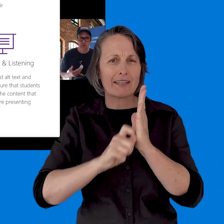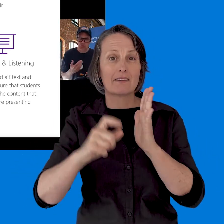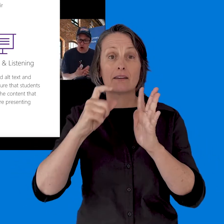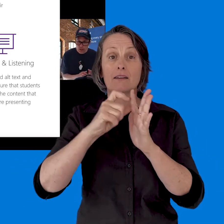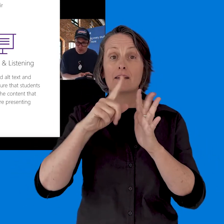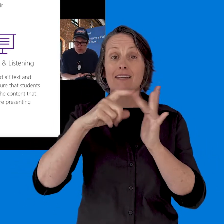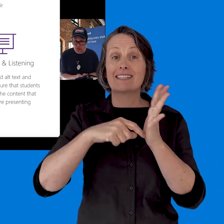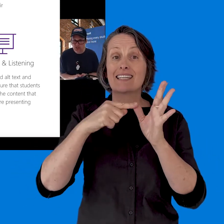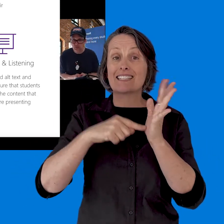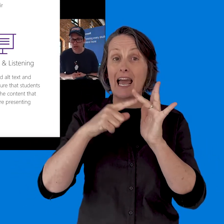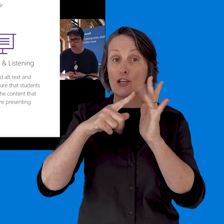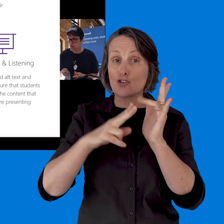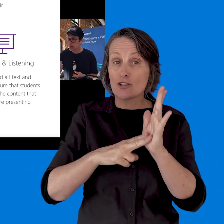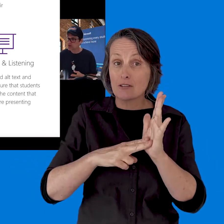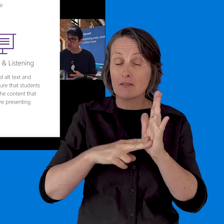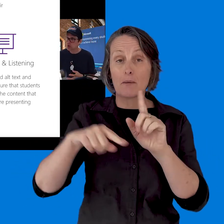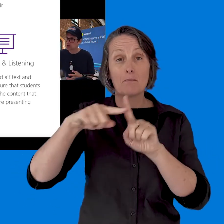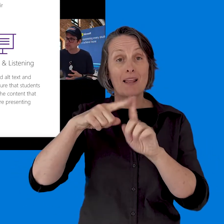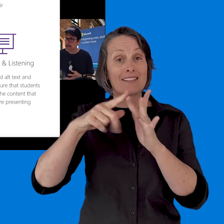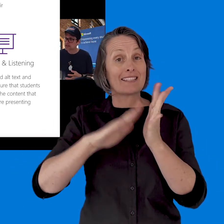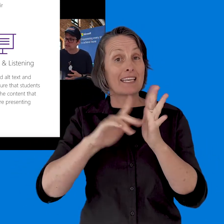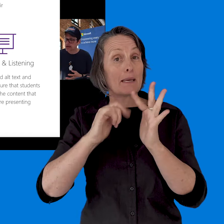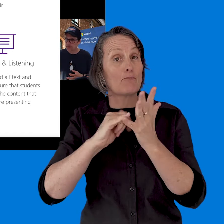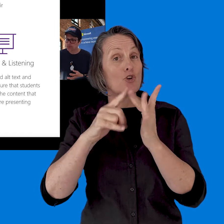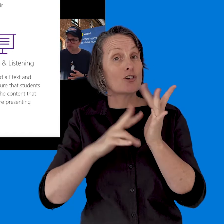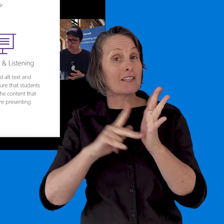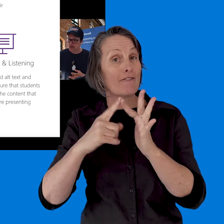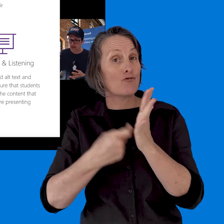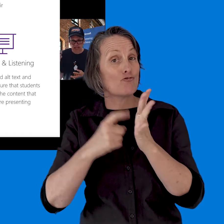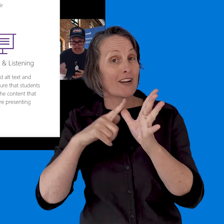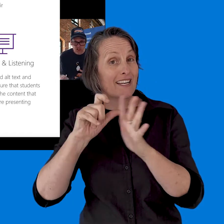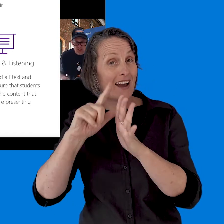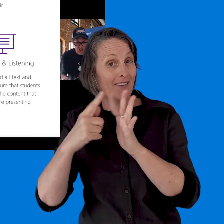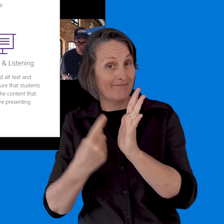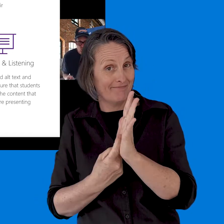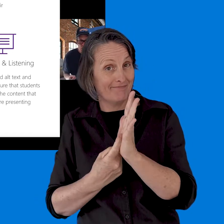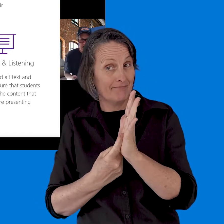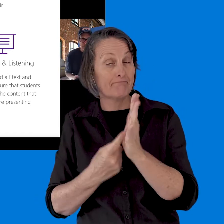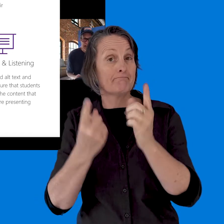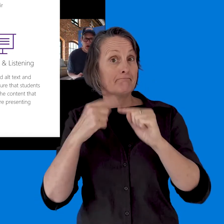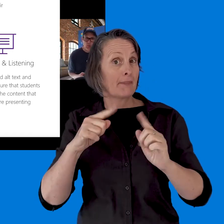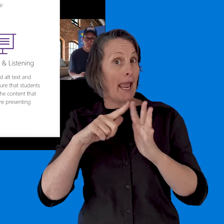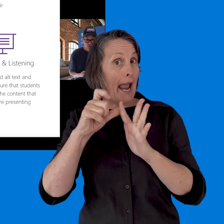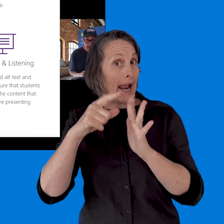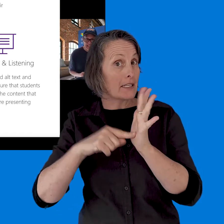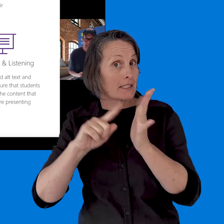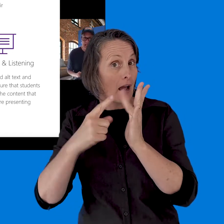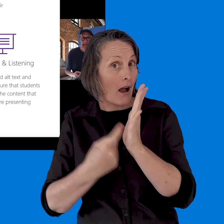combined with immersive reader. We also looked at the editor tool to help writing